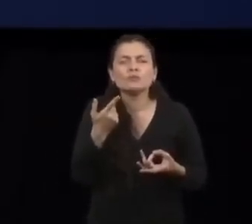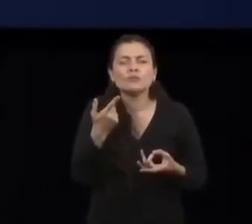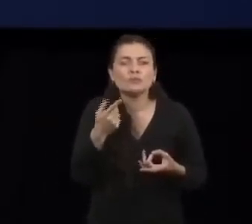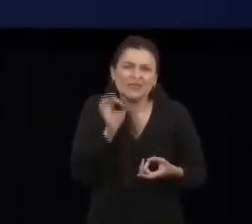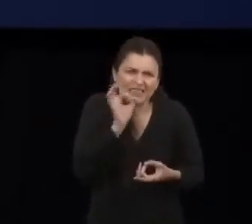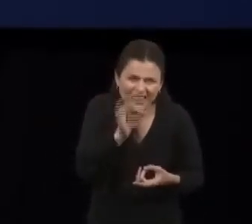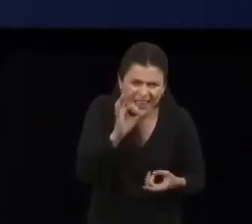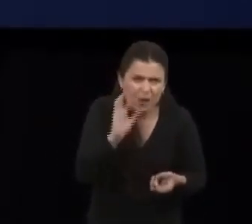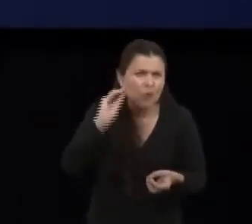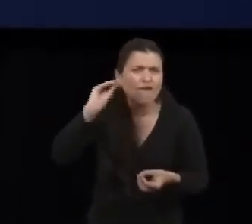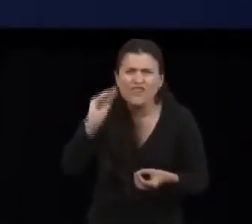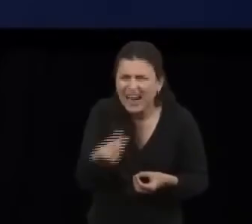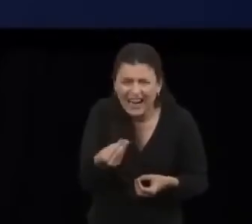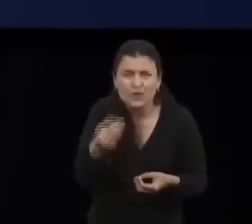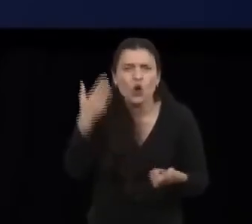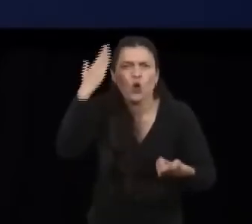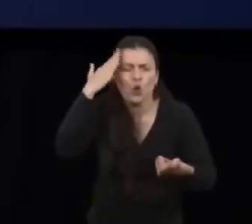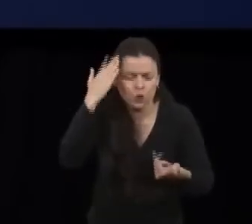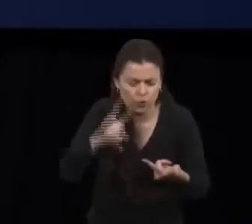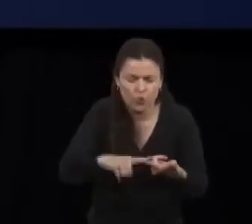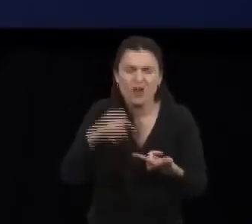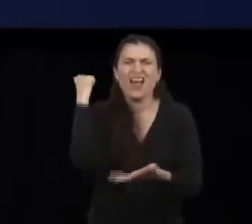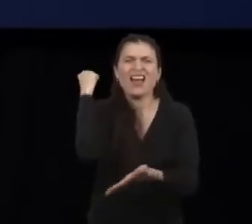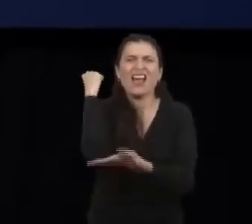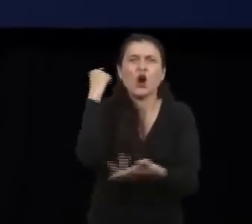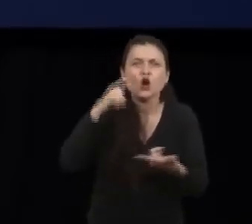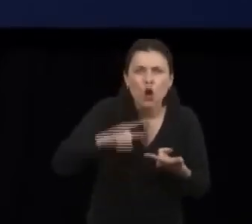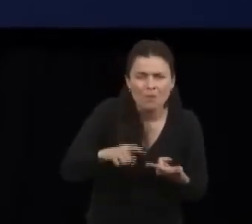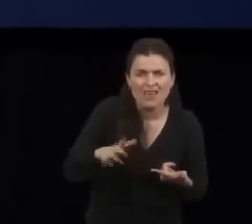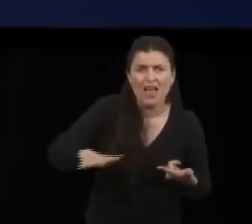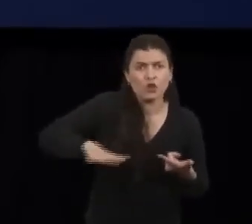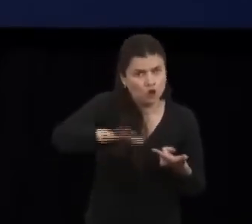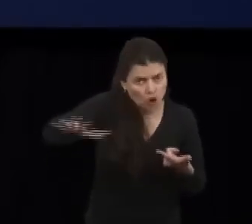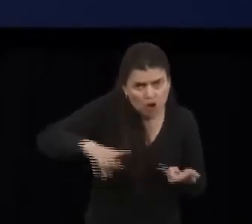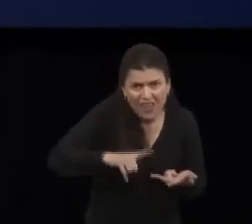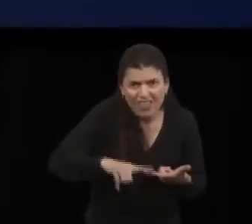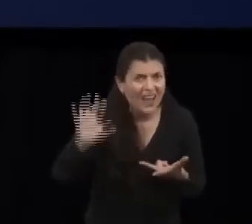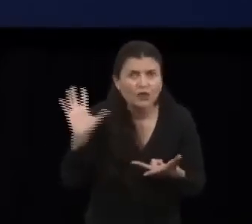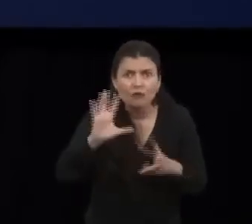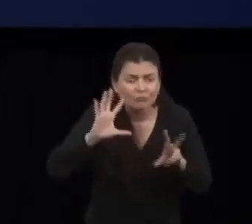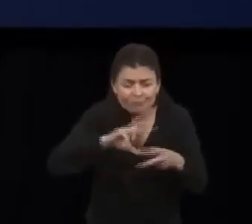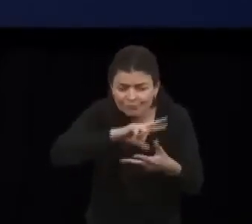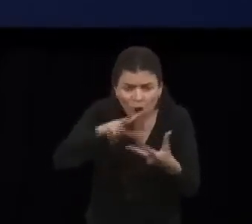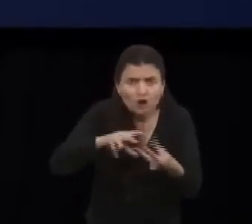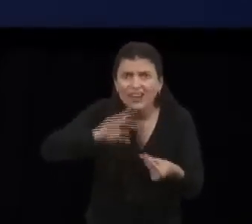in the economic, in the social, in the cultural, and it also killed 150 million human beings.